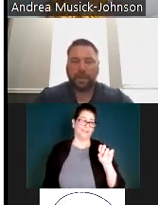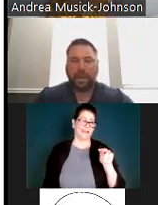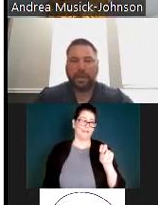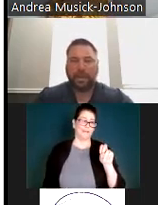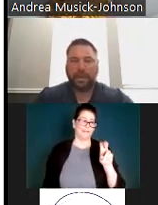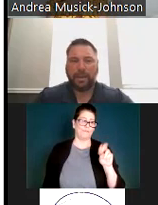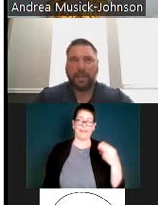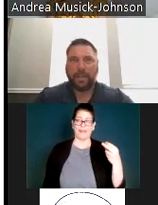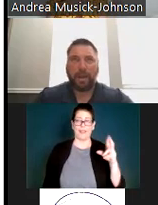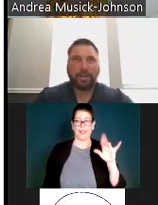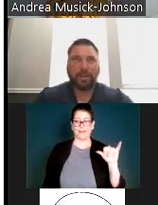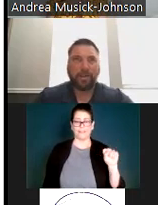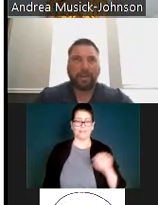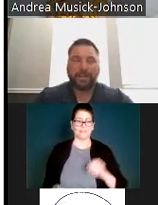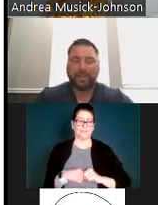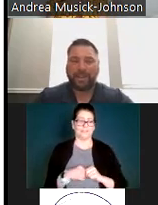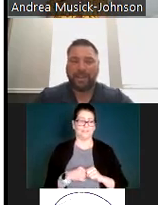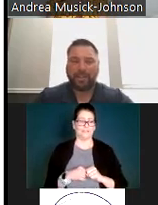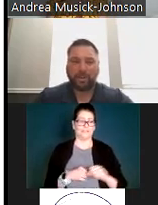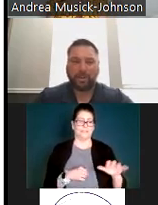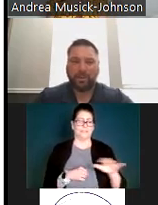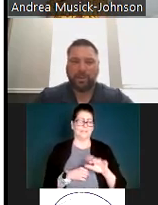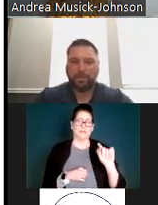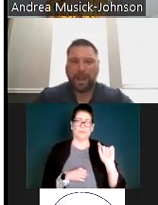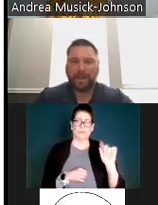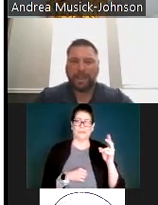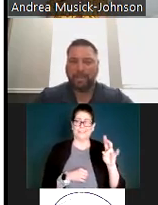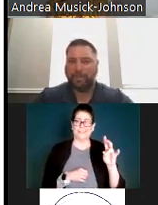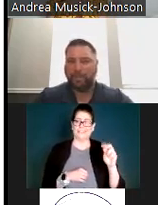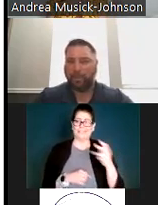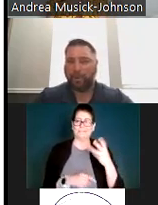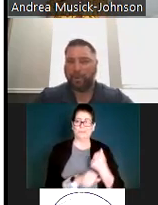And I think probably 2017-ish or a few years back, he came up for parole.